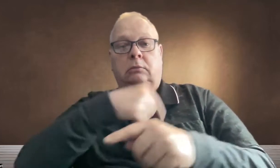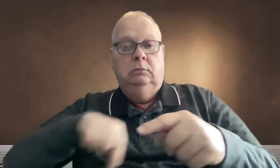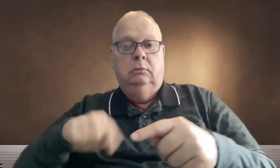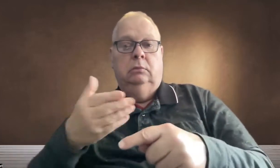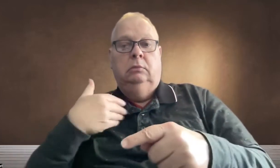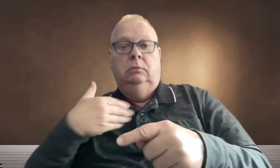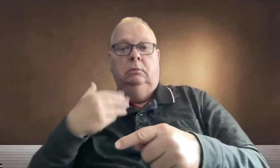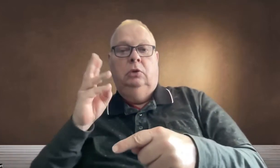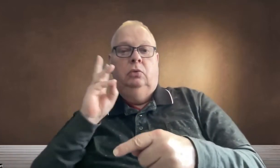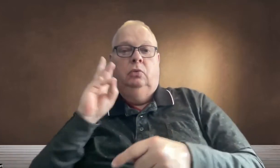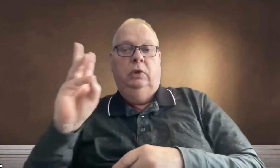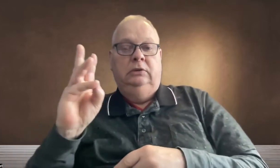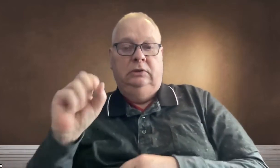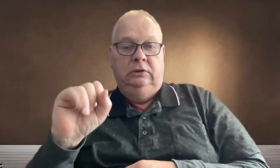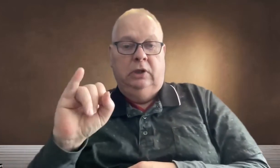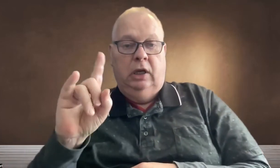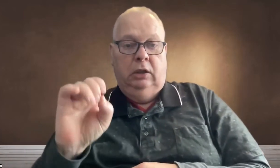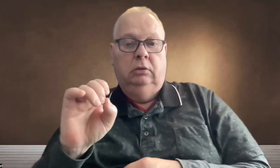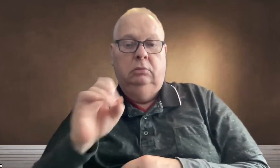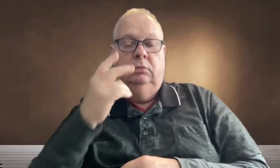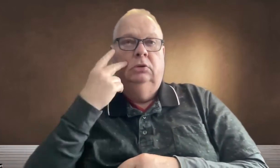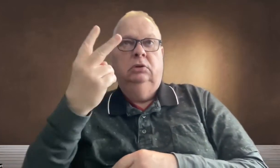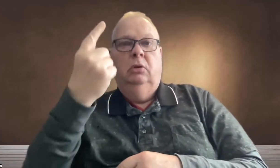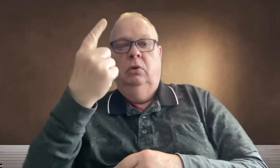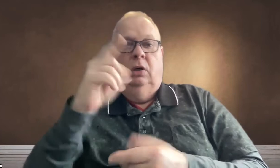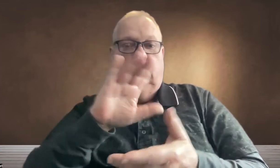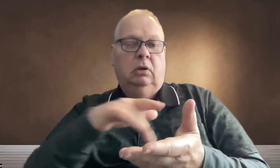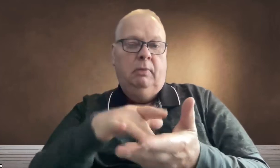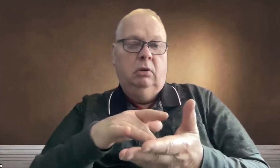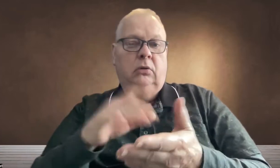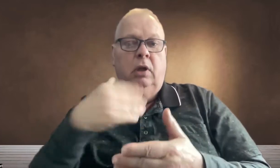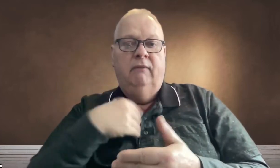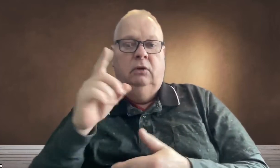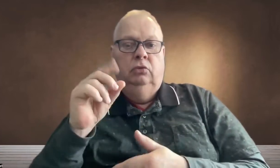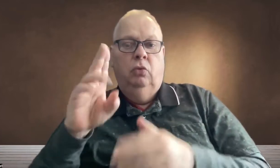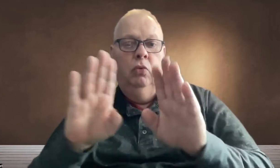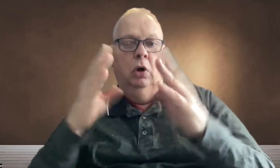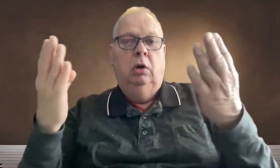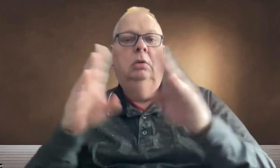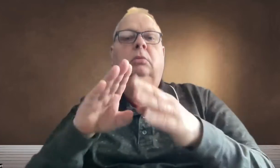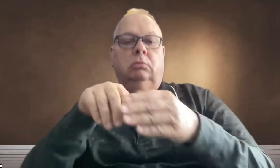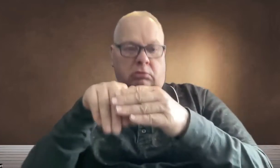Instead, go around to the west side and you'll see a door to use on that side.